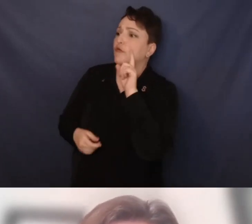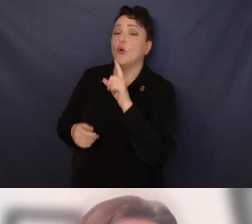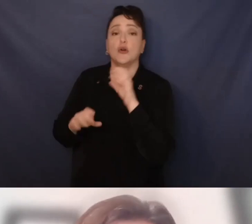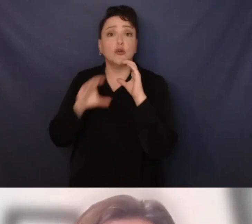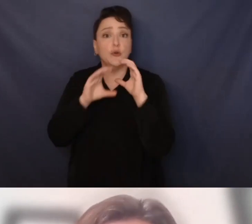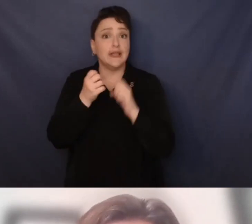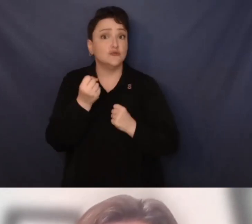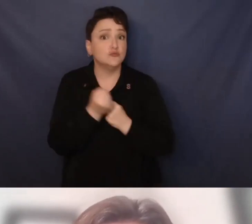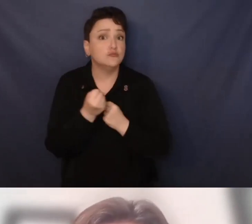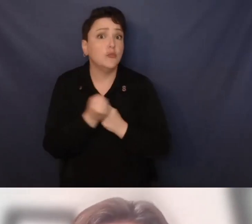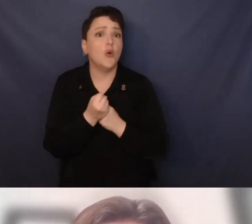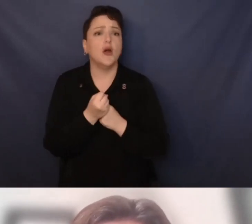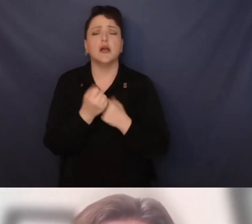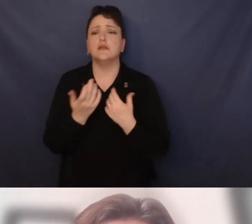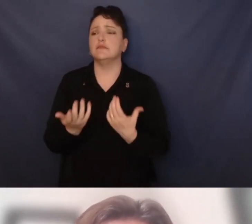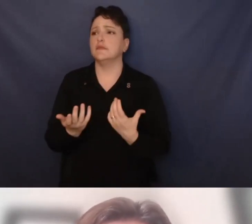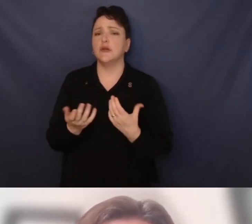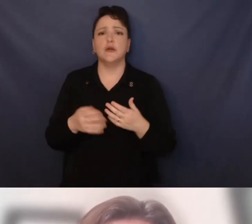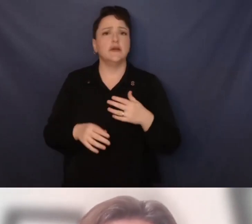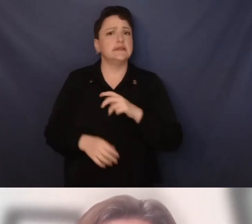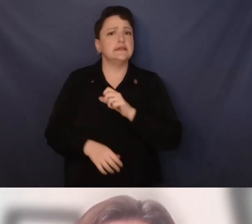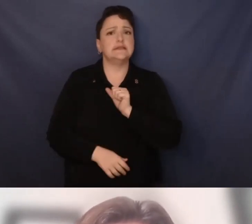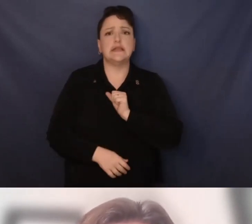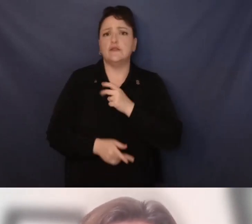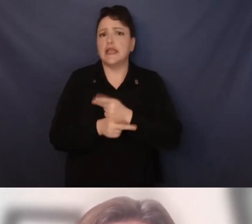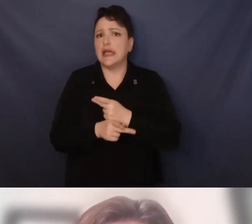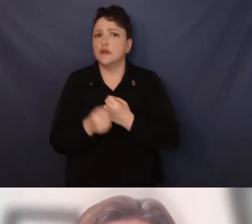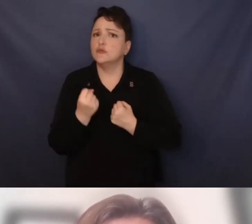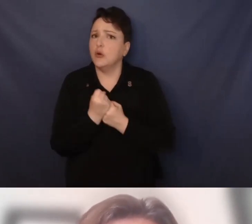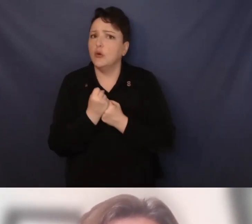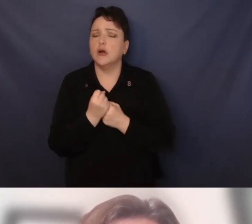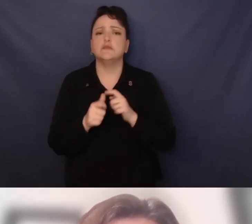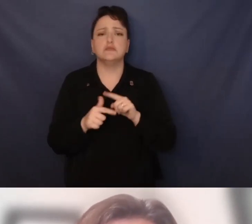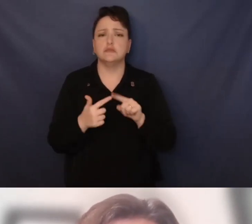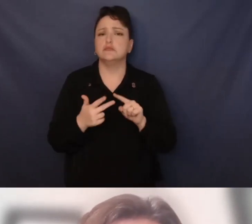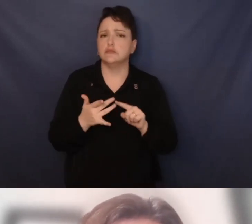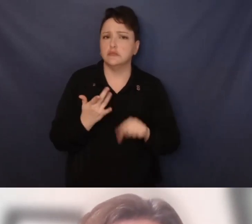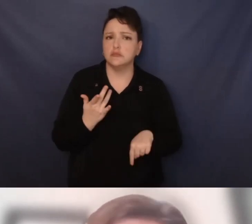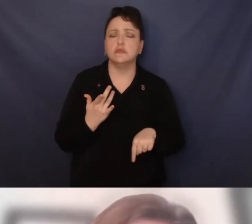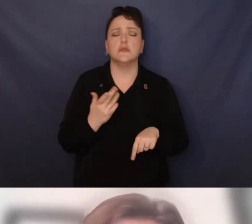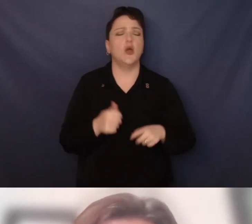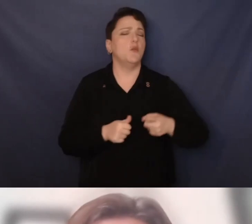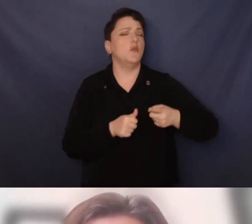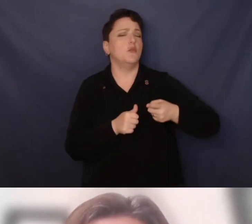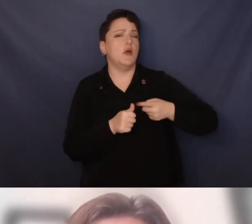and other kinds of supports. Self-care supports. This was, primarily, still is, primarily,